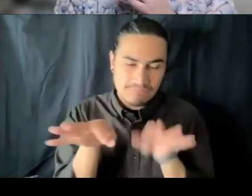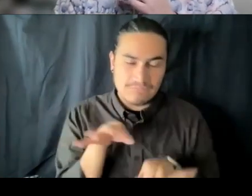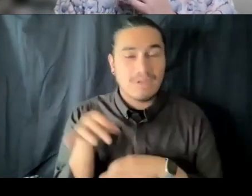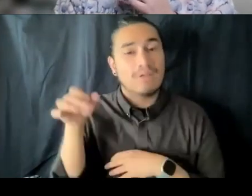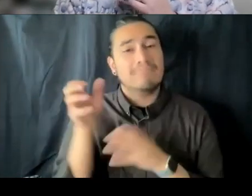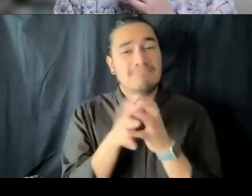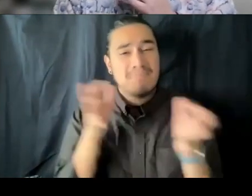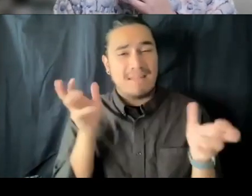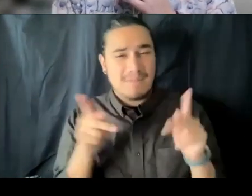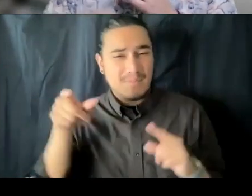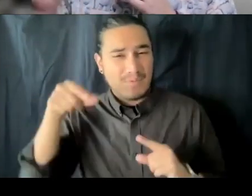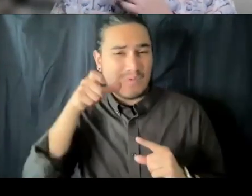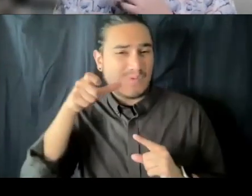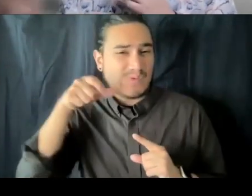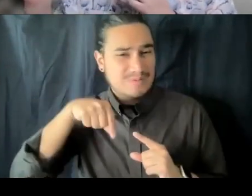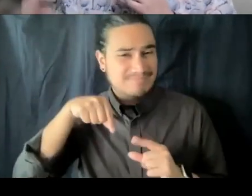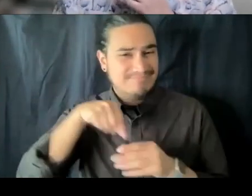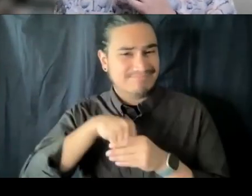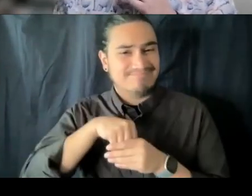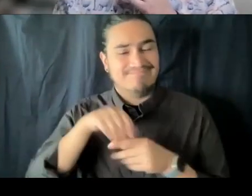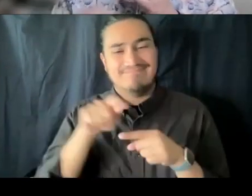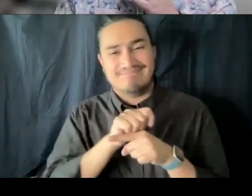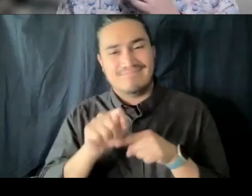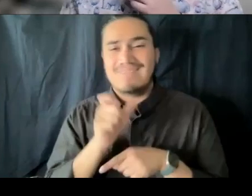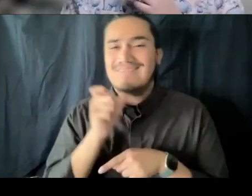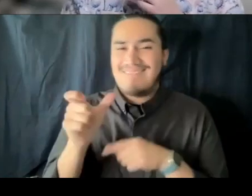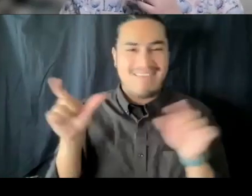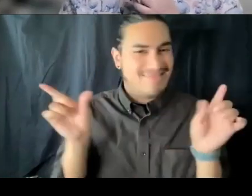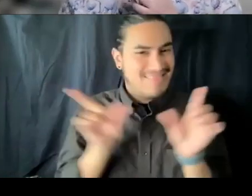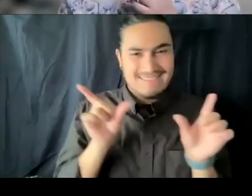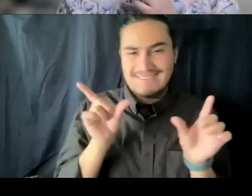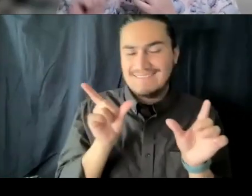are not licensed professionals diagnosing people, right,